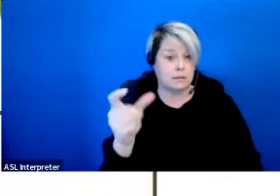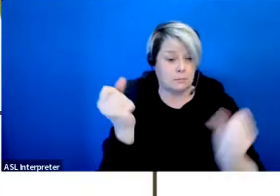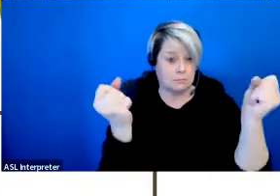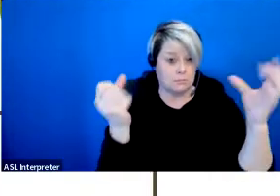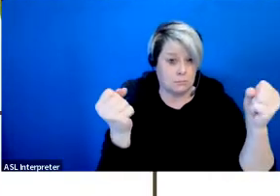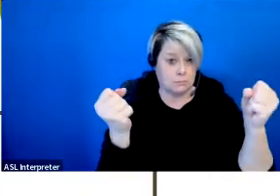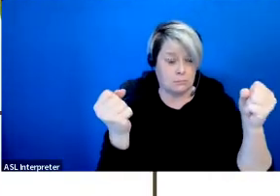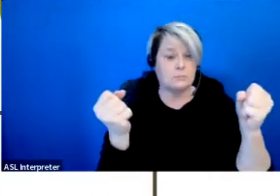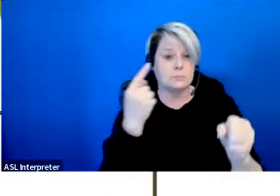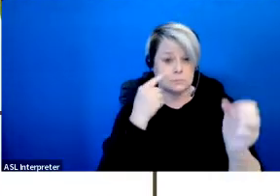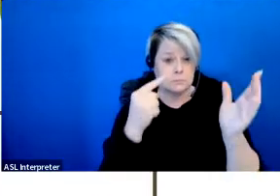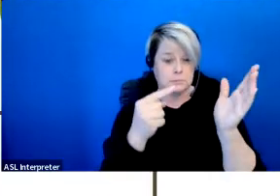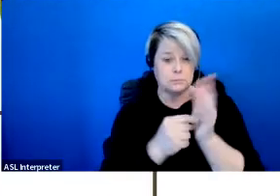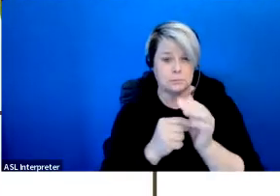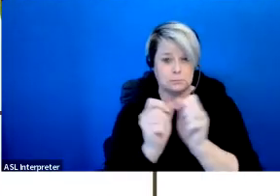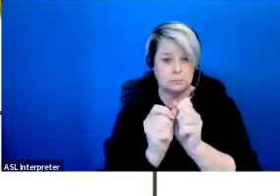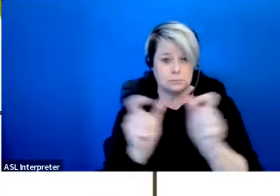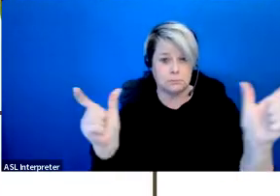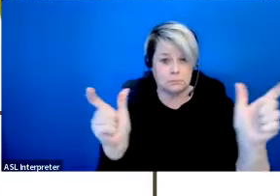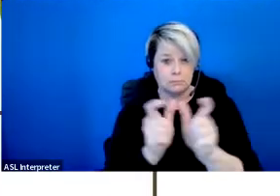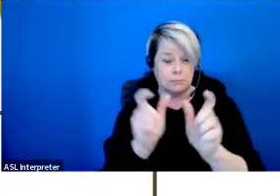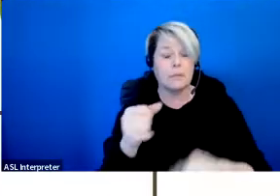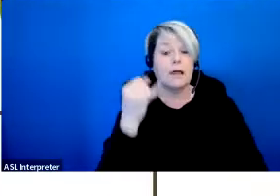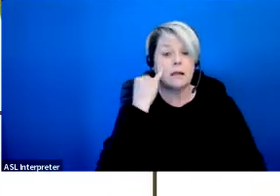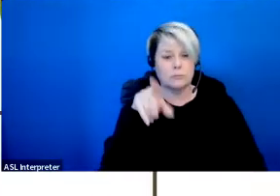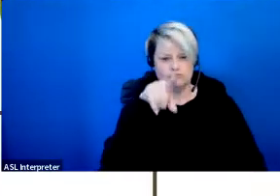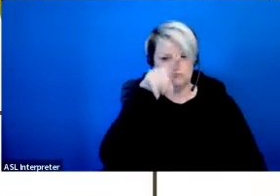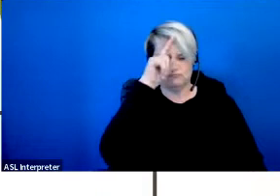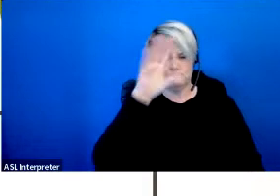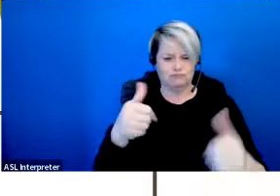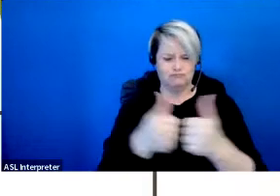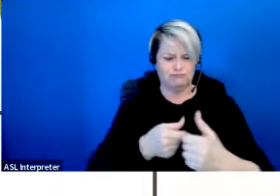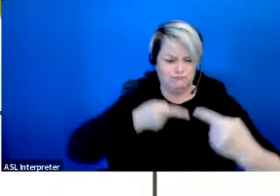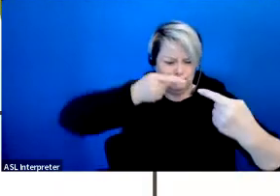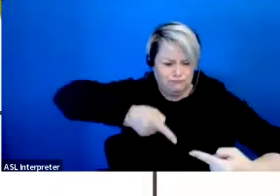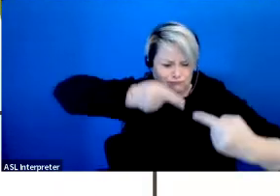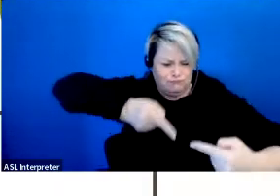should be set to is speaker to see the current speaker and ASL interpreters. Like I said if you